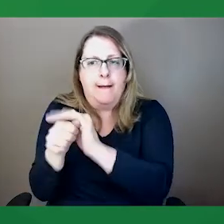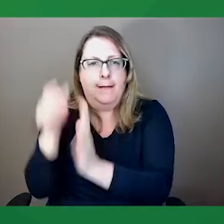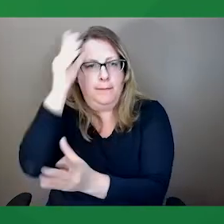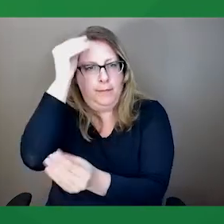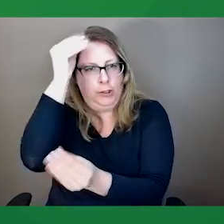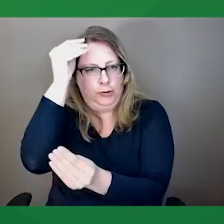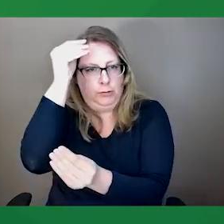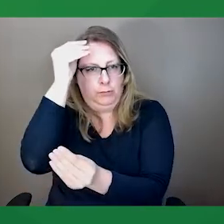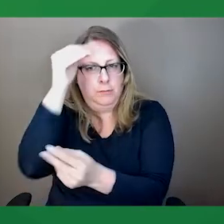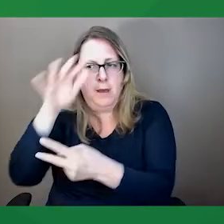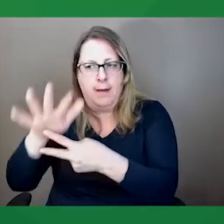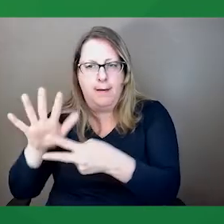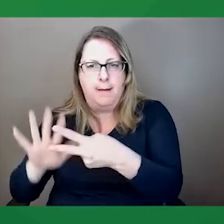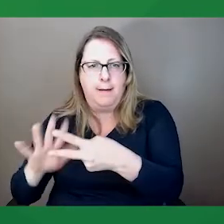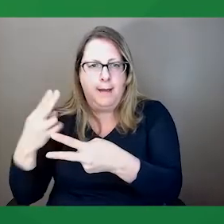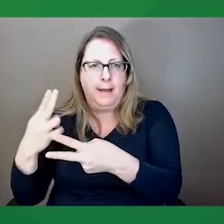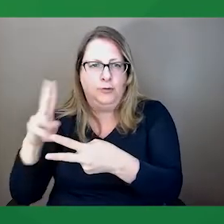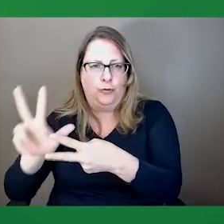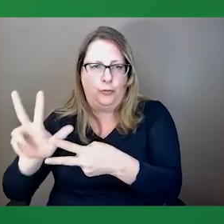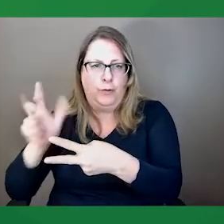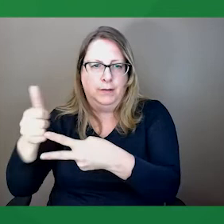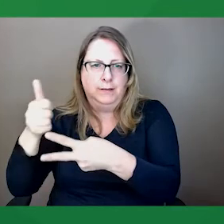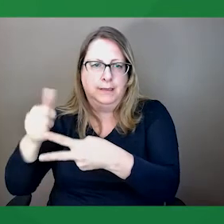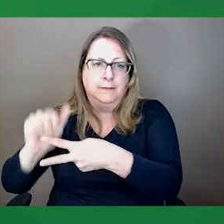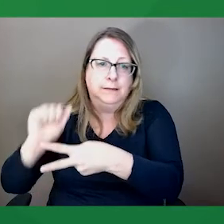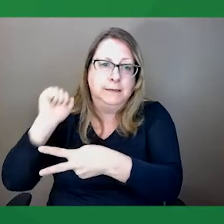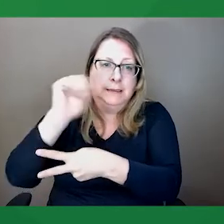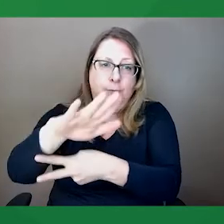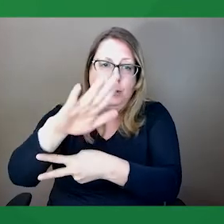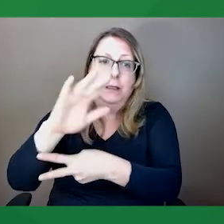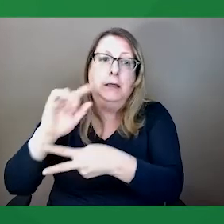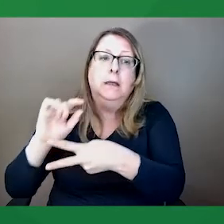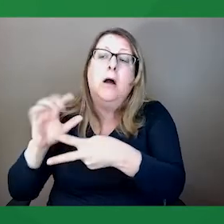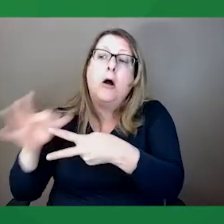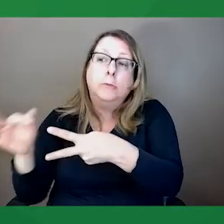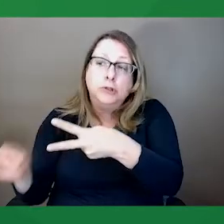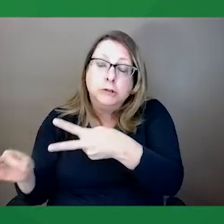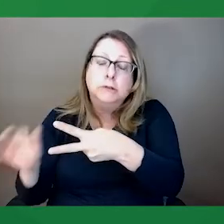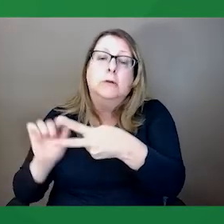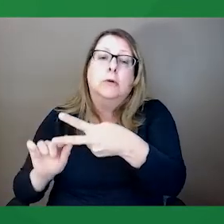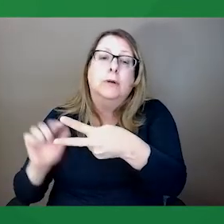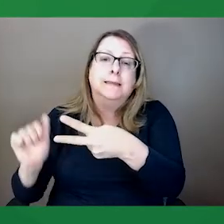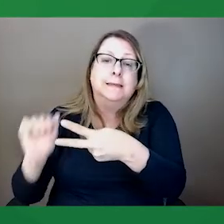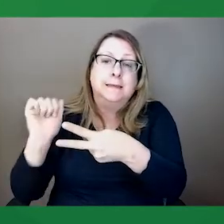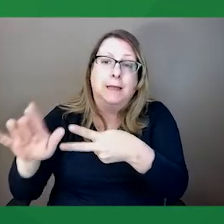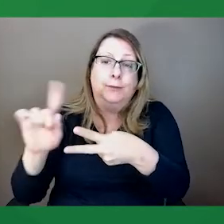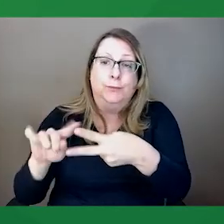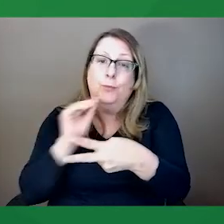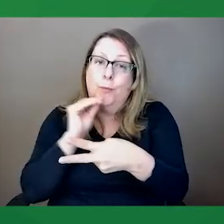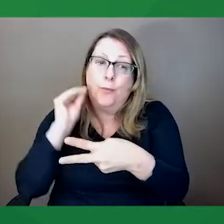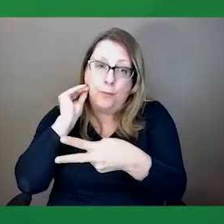inside the H2 there's a delivery options and ship to home. So that is a block, a structure of precedents.